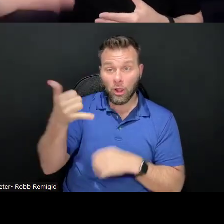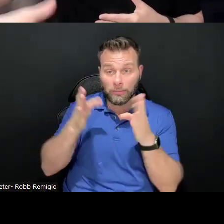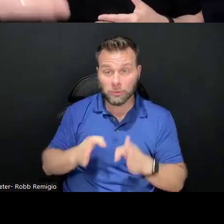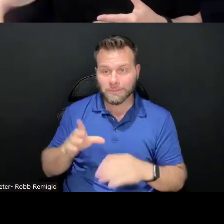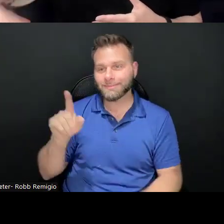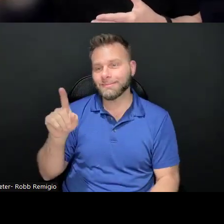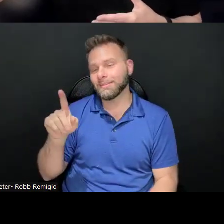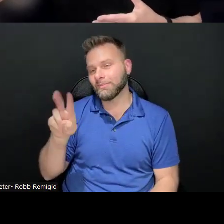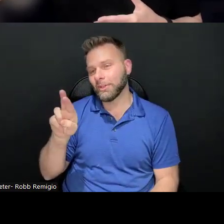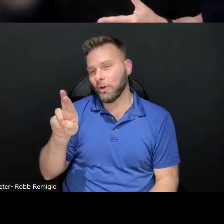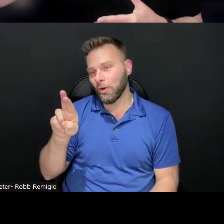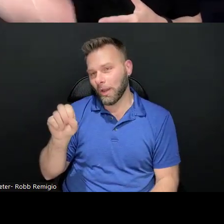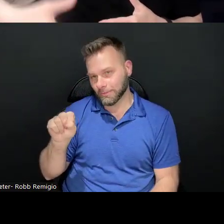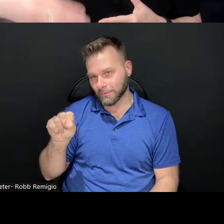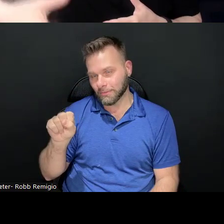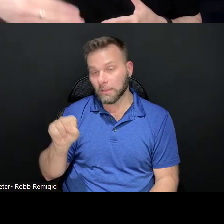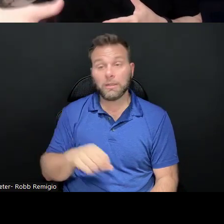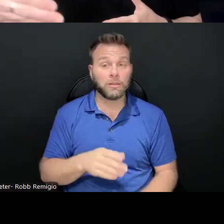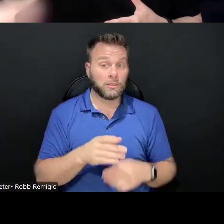Service, or in-person, or Video